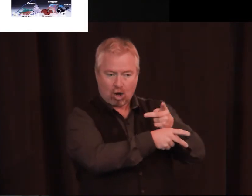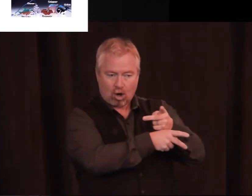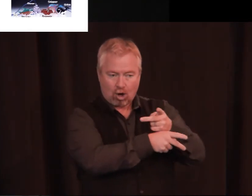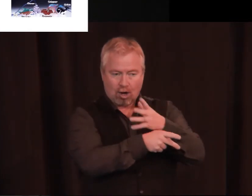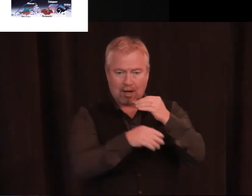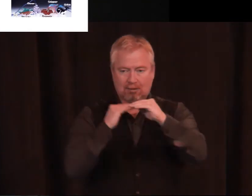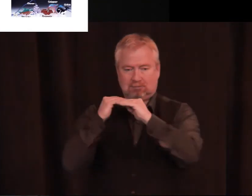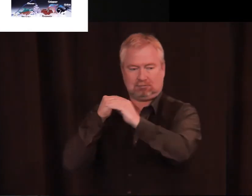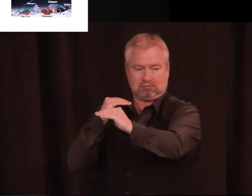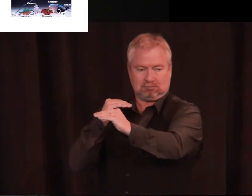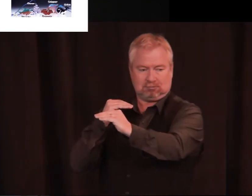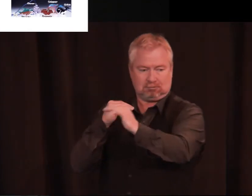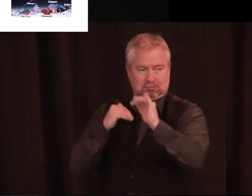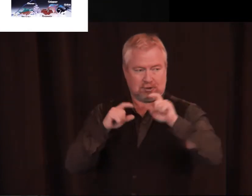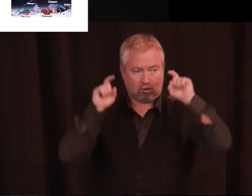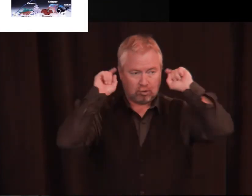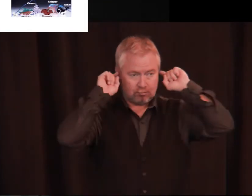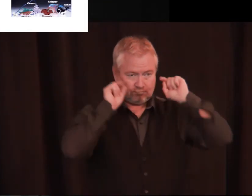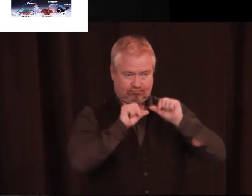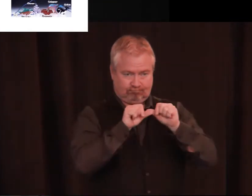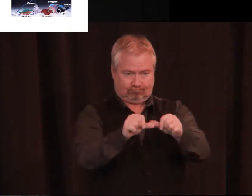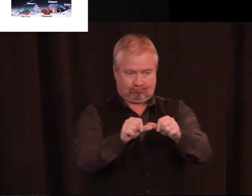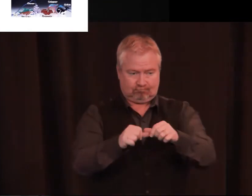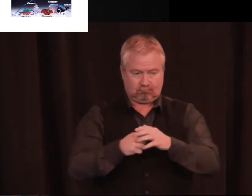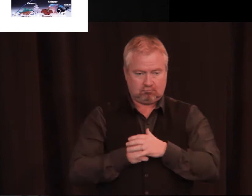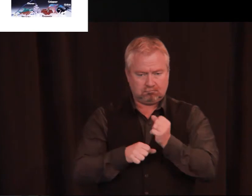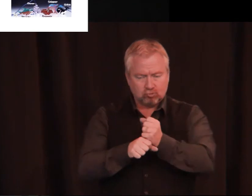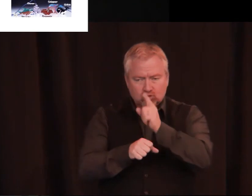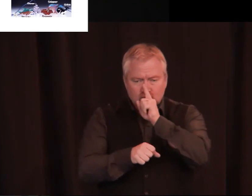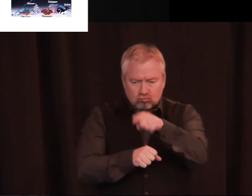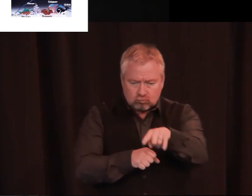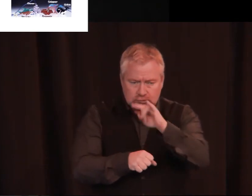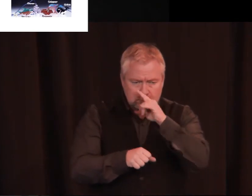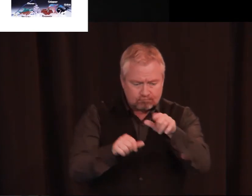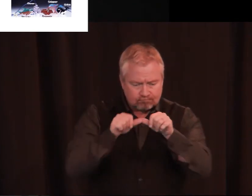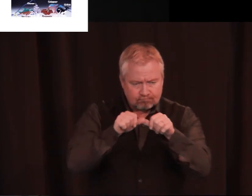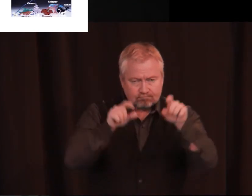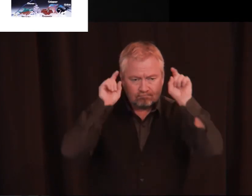we want to make sure that our children who -- the parents who are seeking these services,